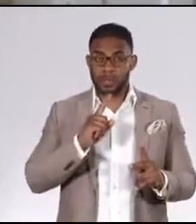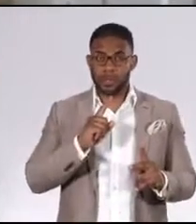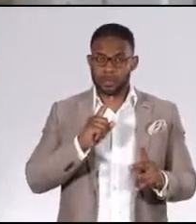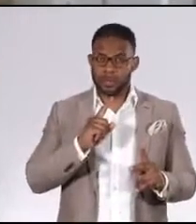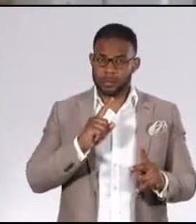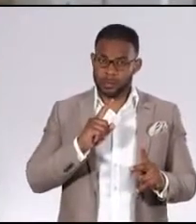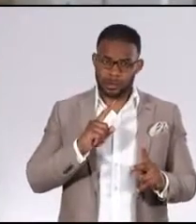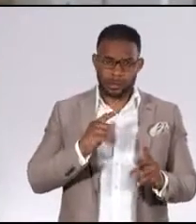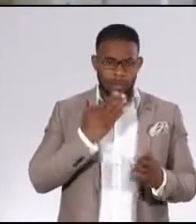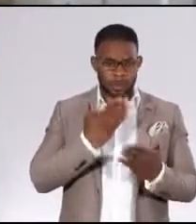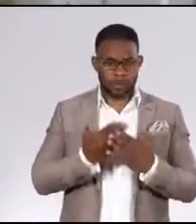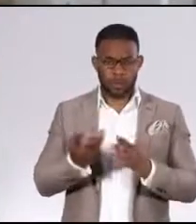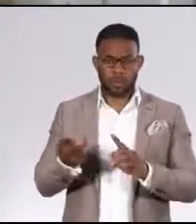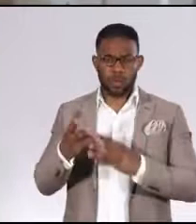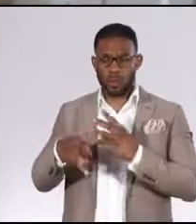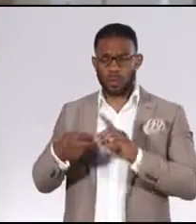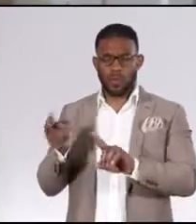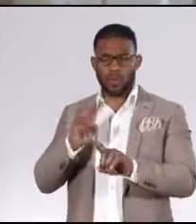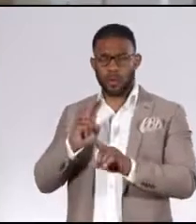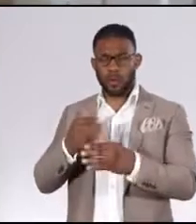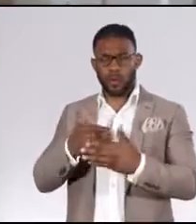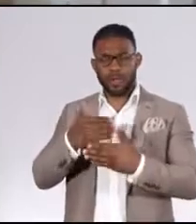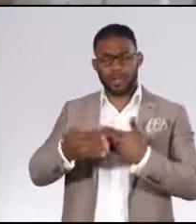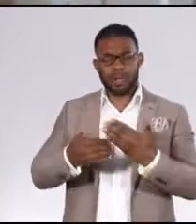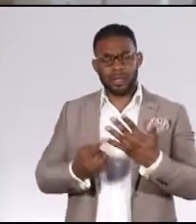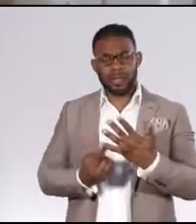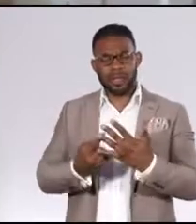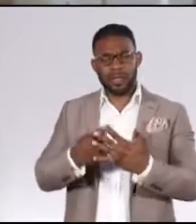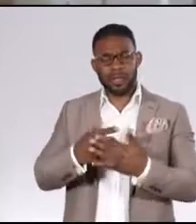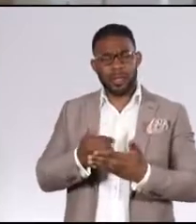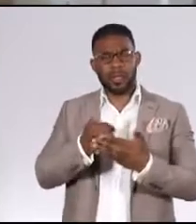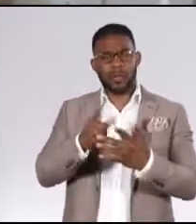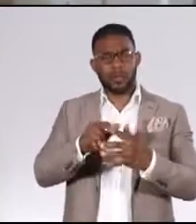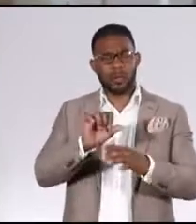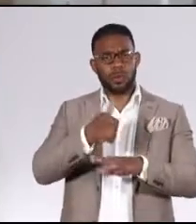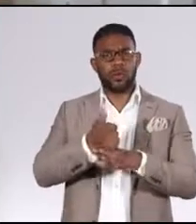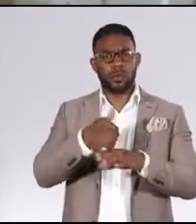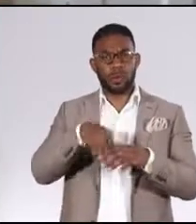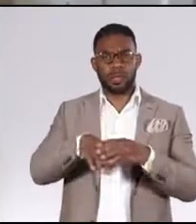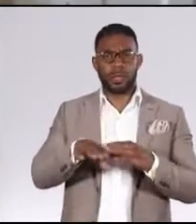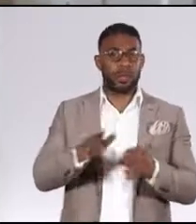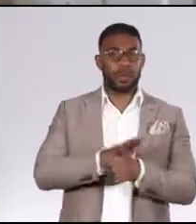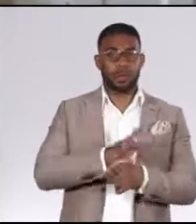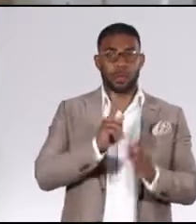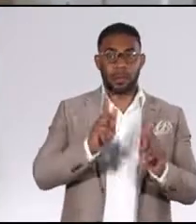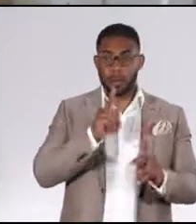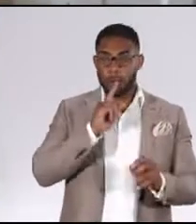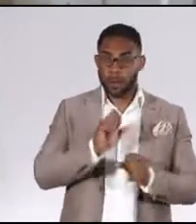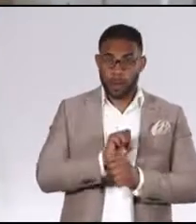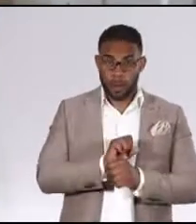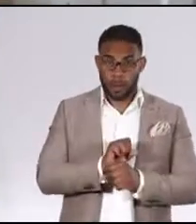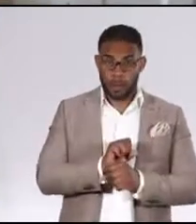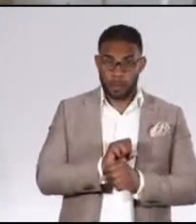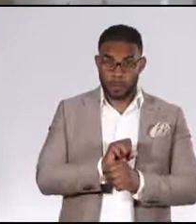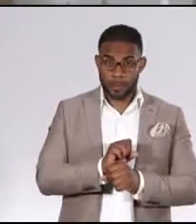And I go through a series of steps that that helps them to uh to form into the the complete person who ultimately um receive their degree.